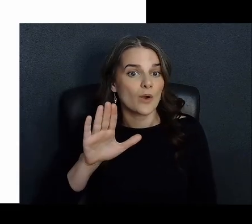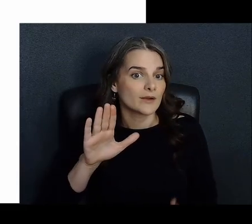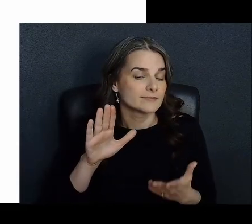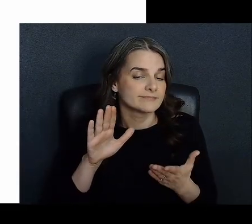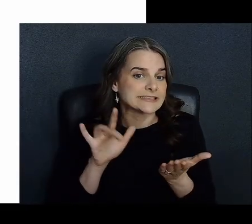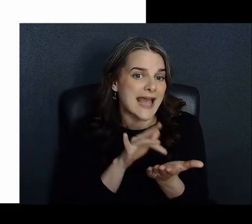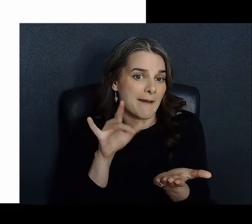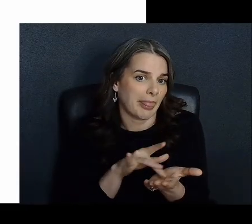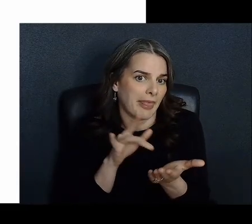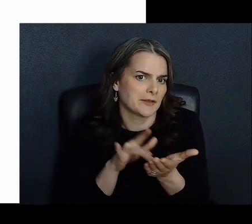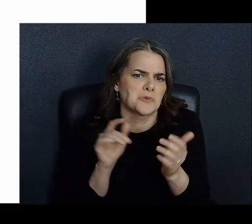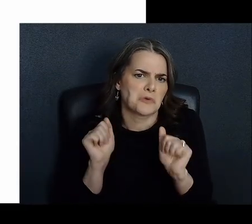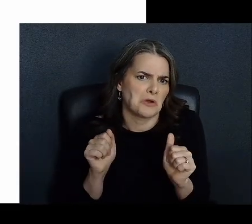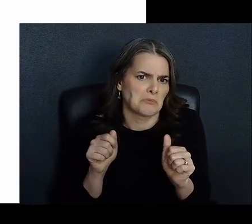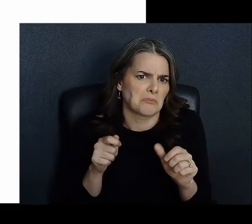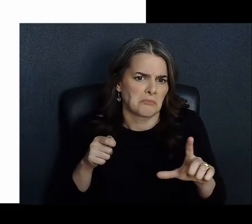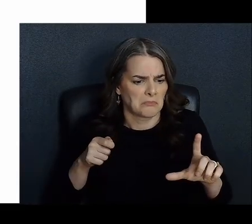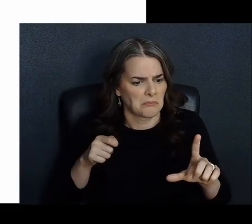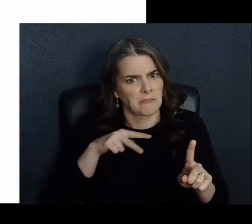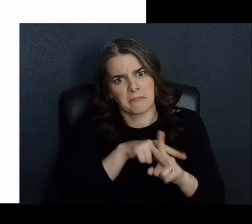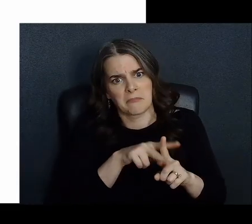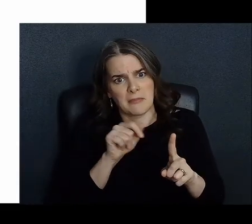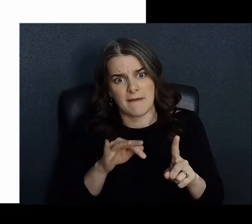me, a headphone jack, you can attach it that way.